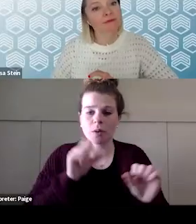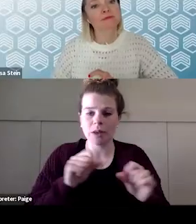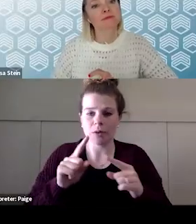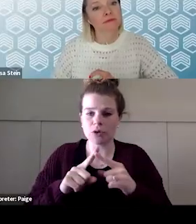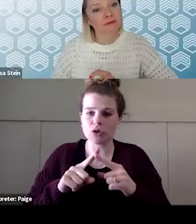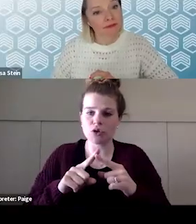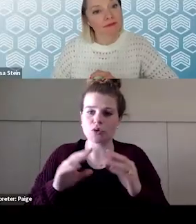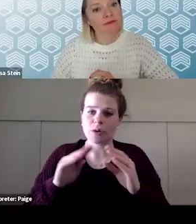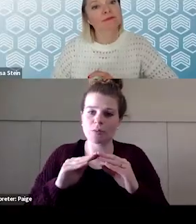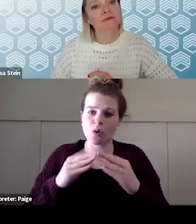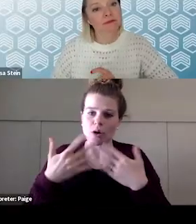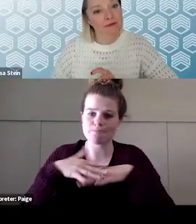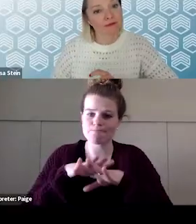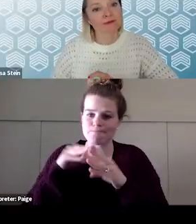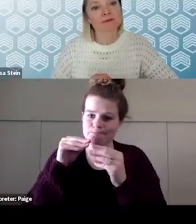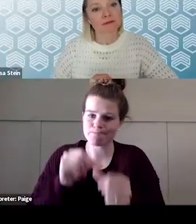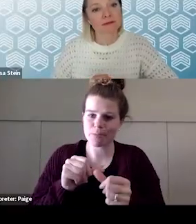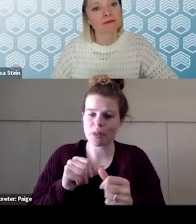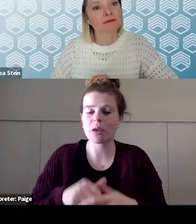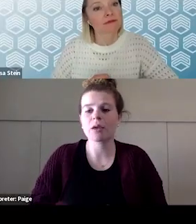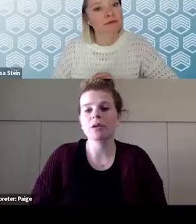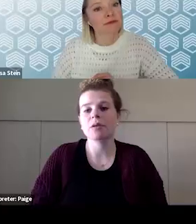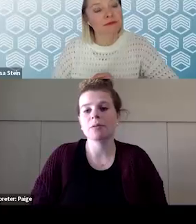I know, as I had mentioned, we're bringing our clinical services